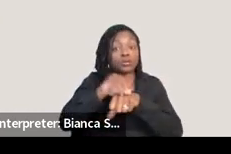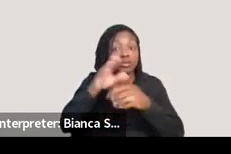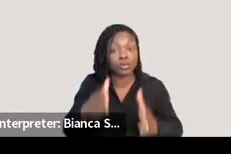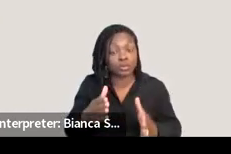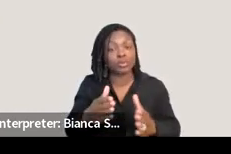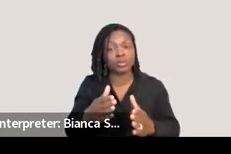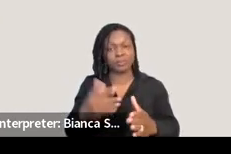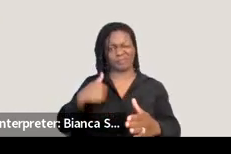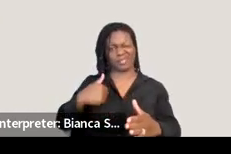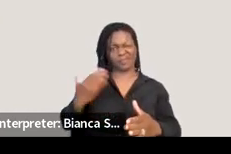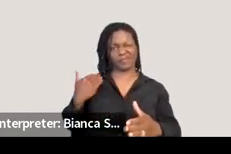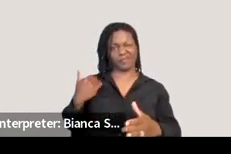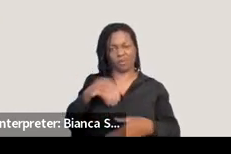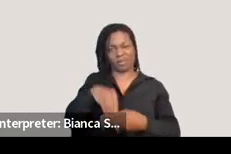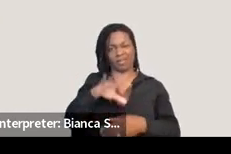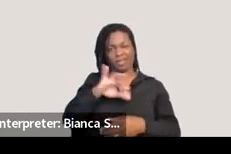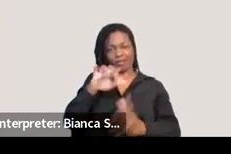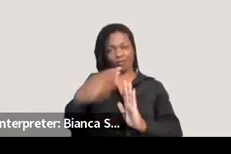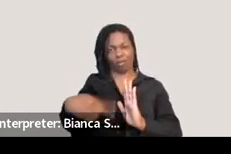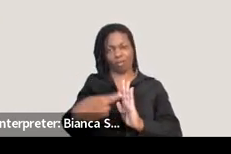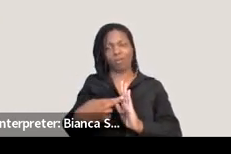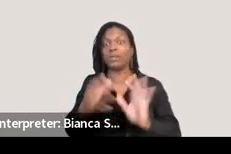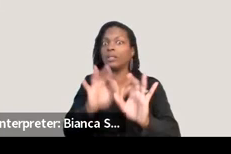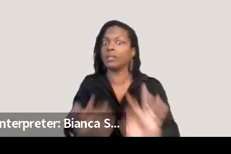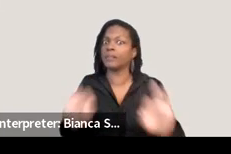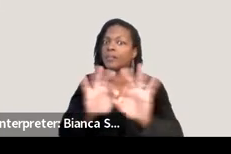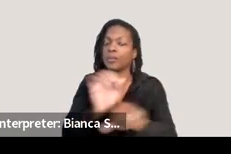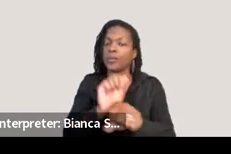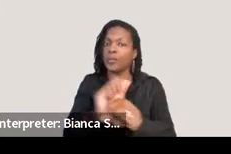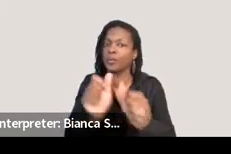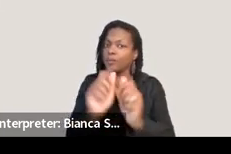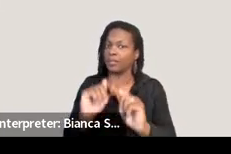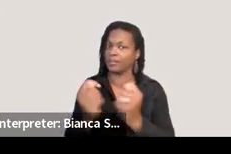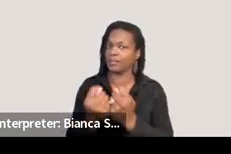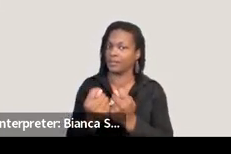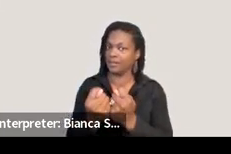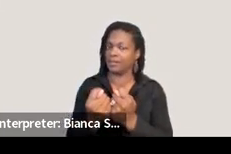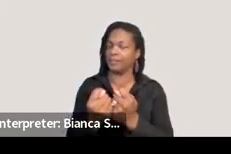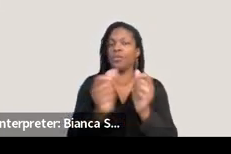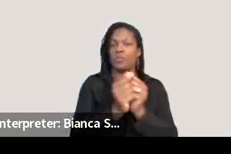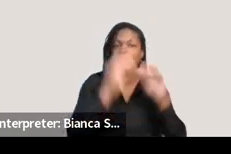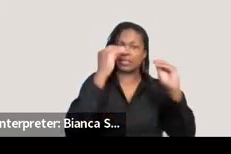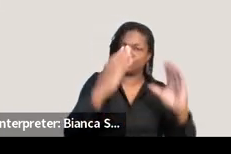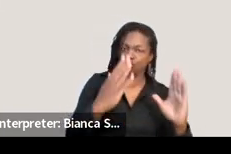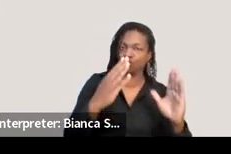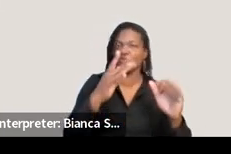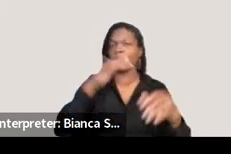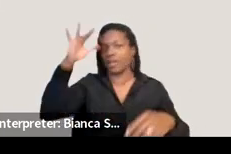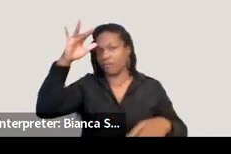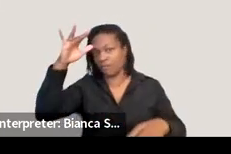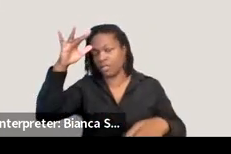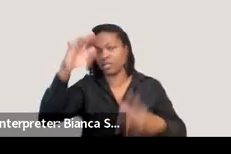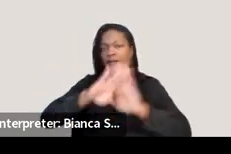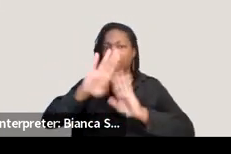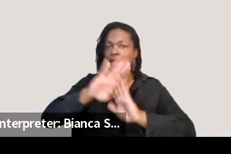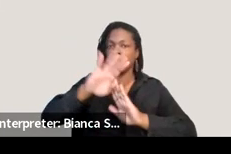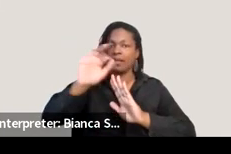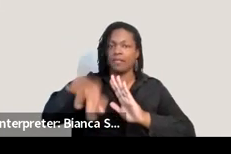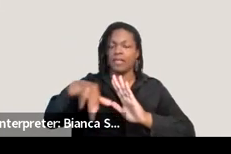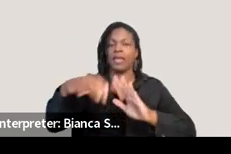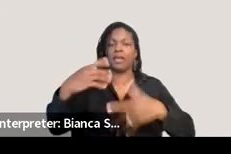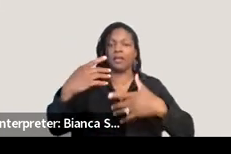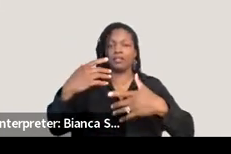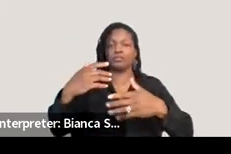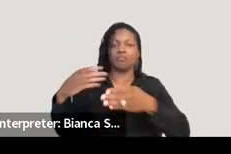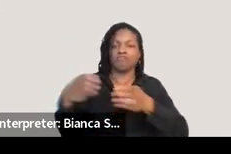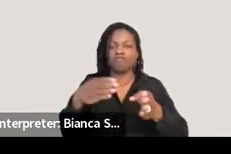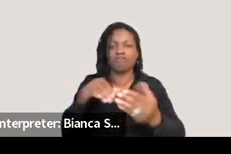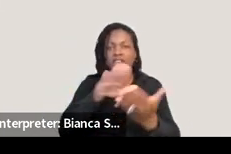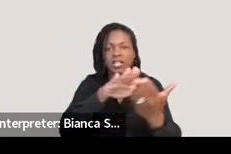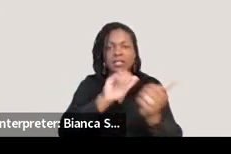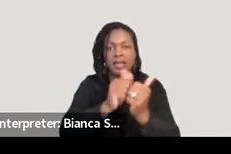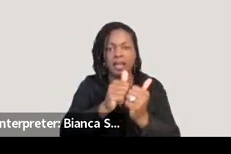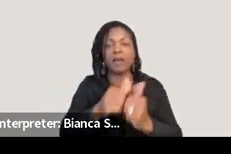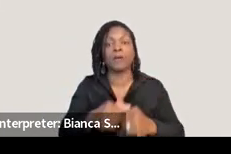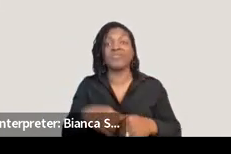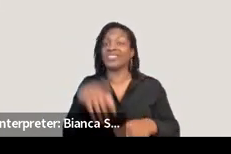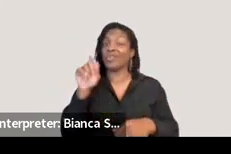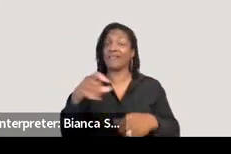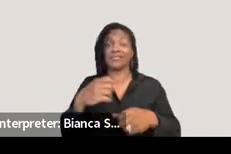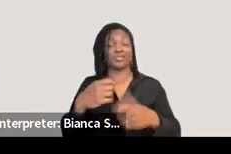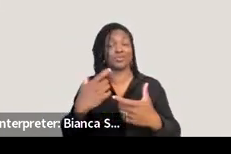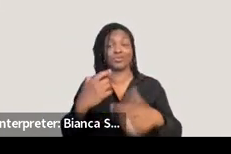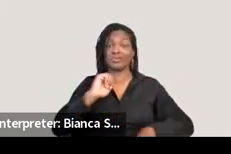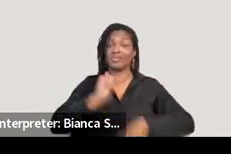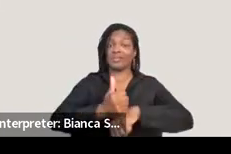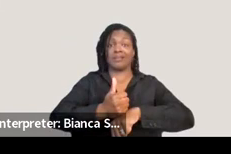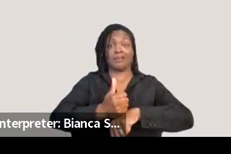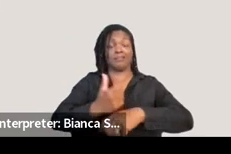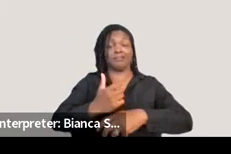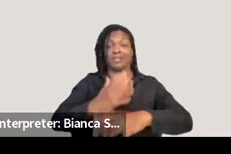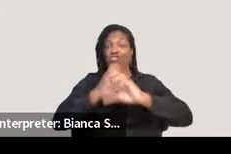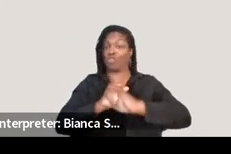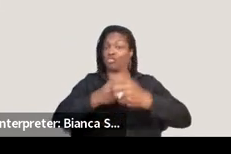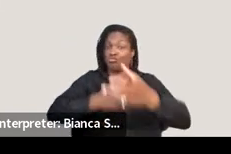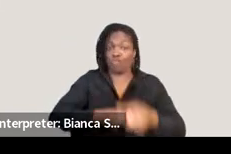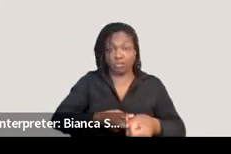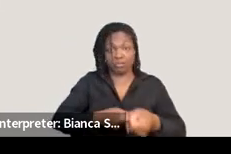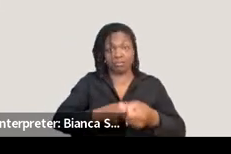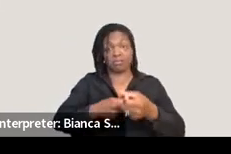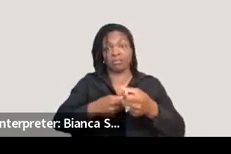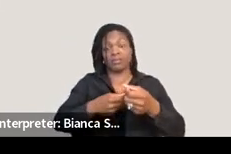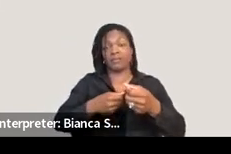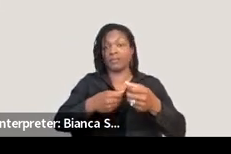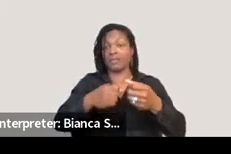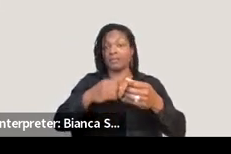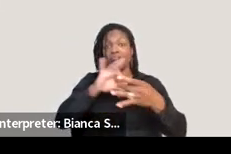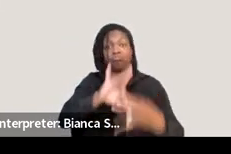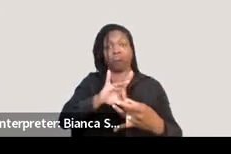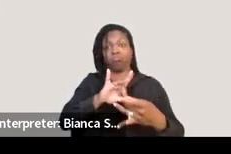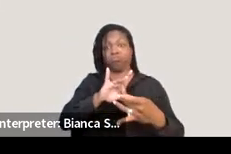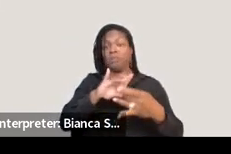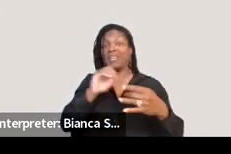Develop and implement the intervention strategy. Which should be positive behavior supports. Create trust. Field rapport if a student or a family doesn't trust you, you will not get anywhere.